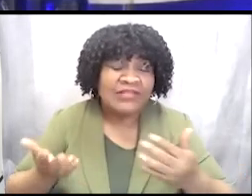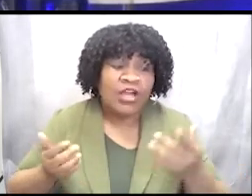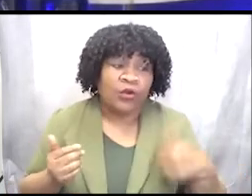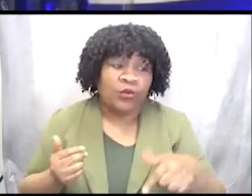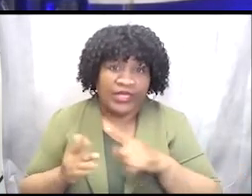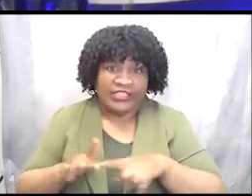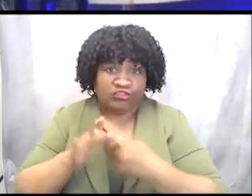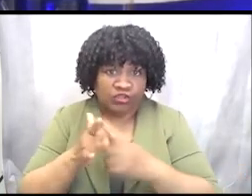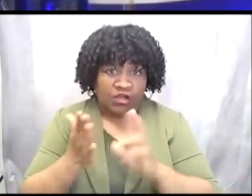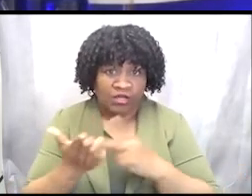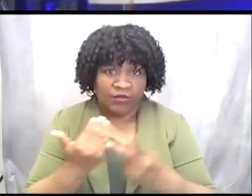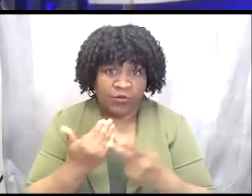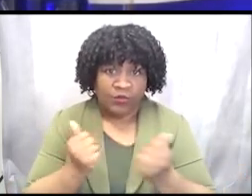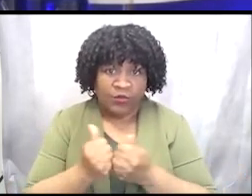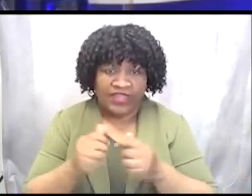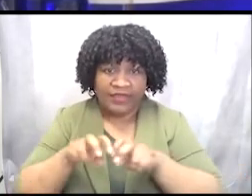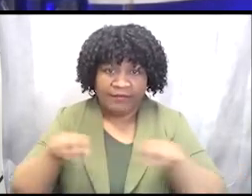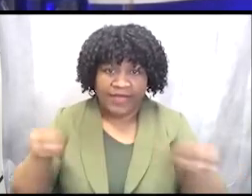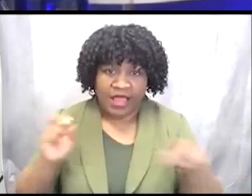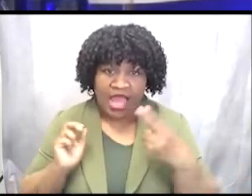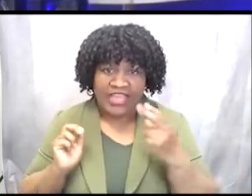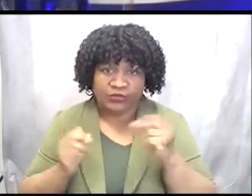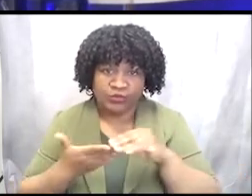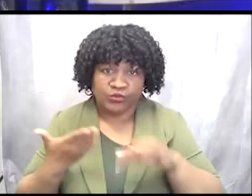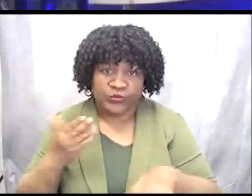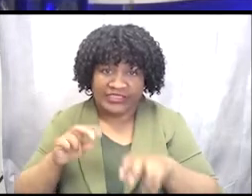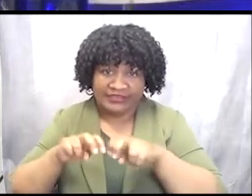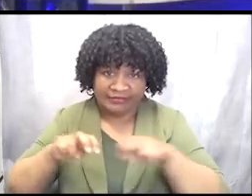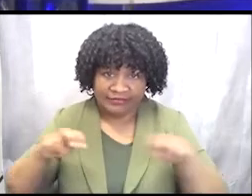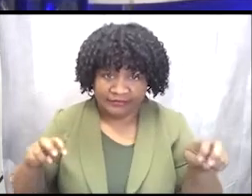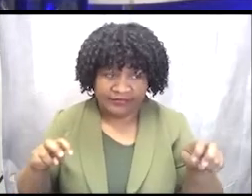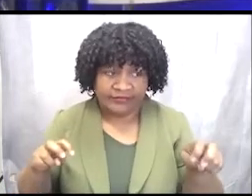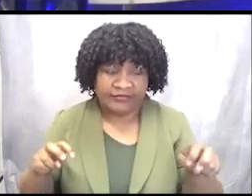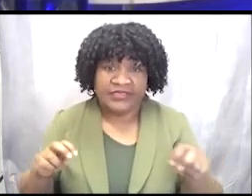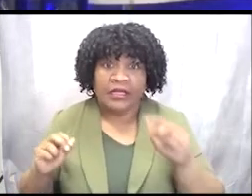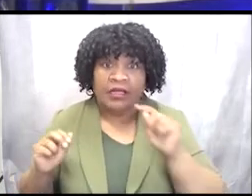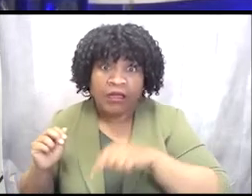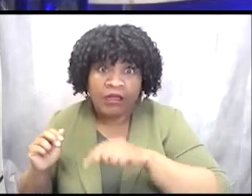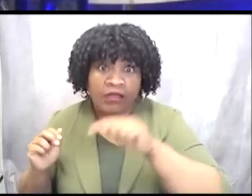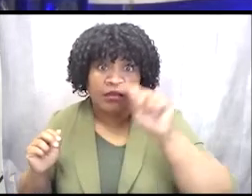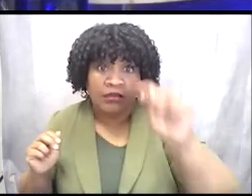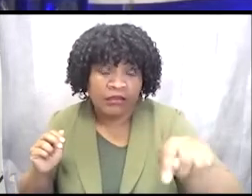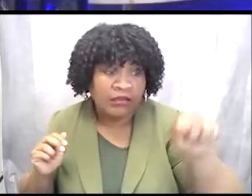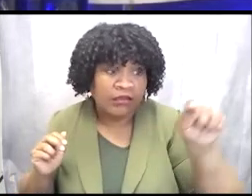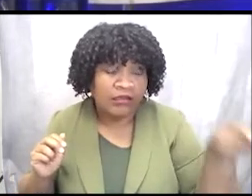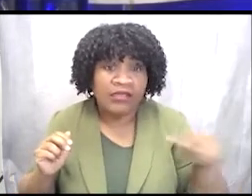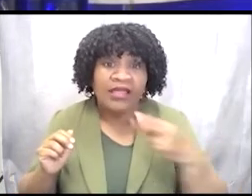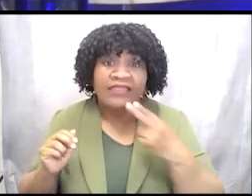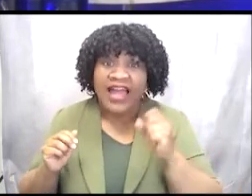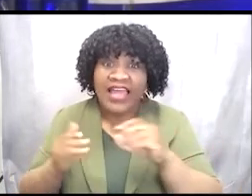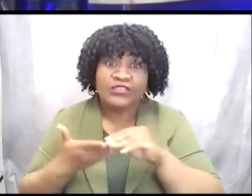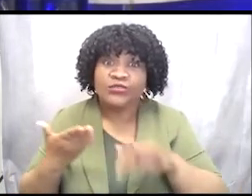with a panel of high school students. And everywhere we went, the high school students talked